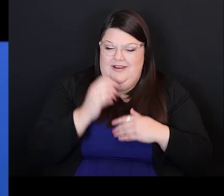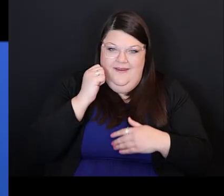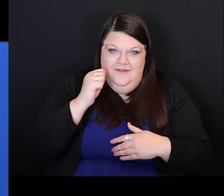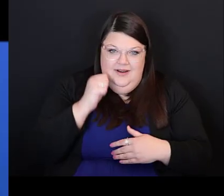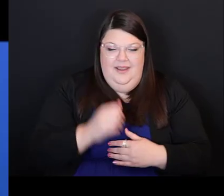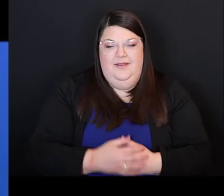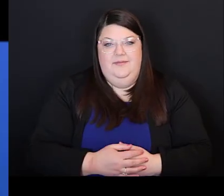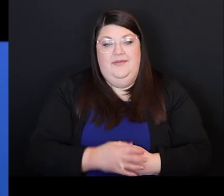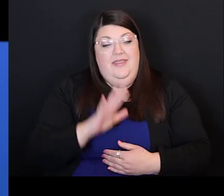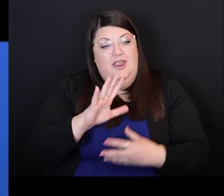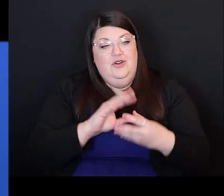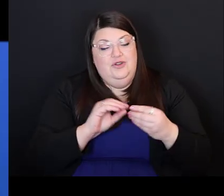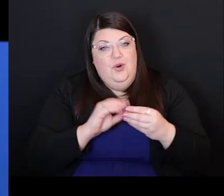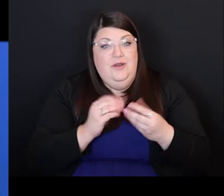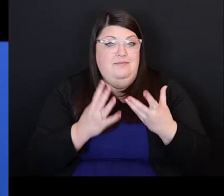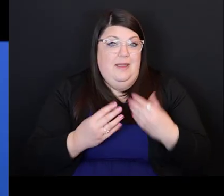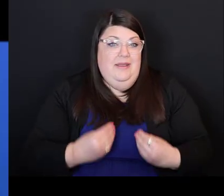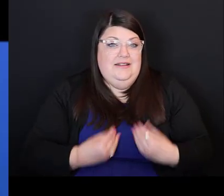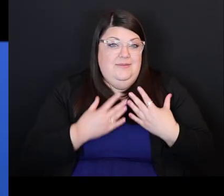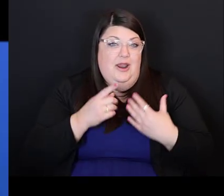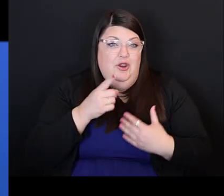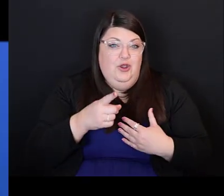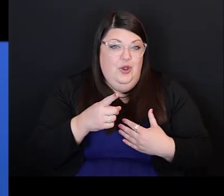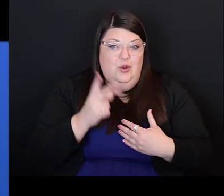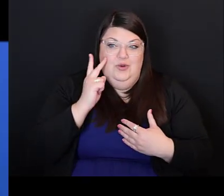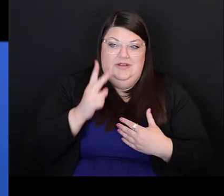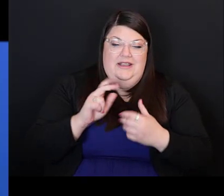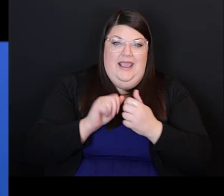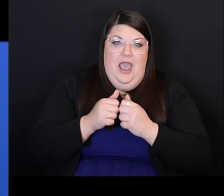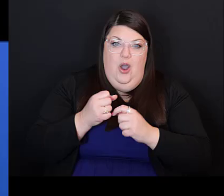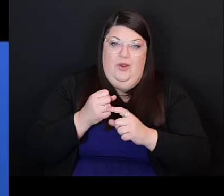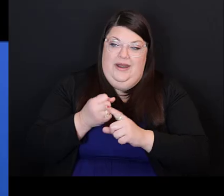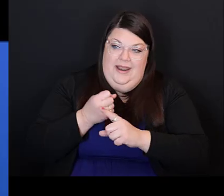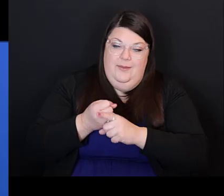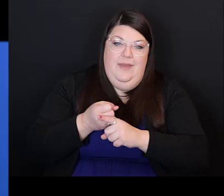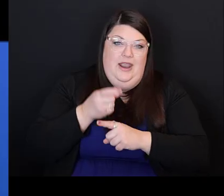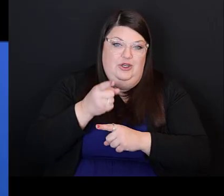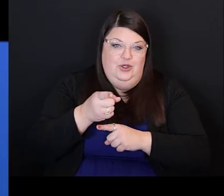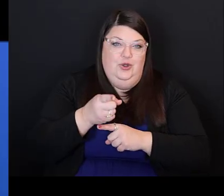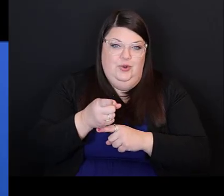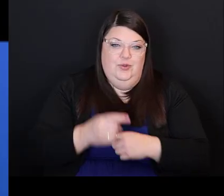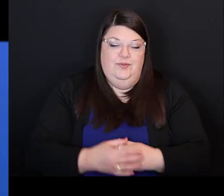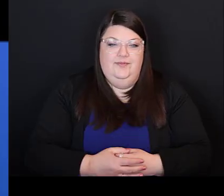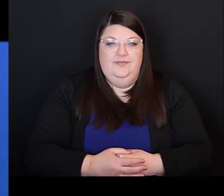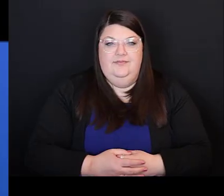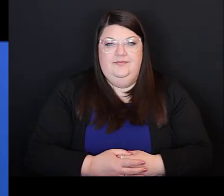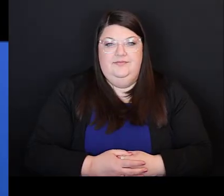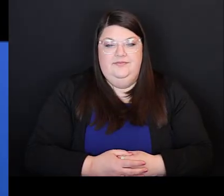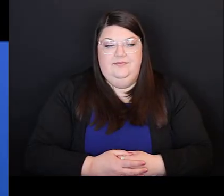Their stories may inspire you to understand what a big impact smart home technology can have for you.